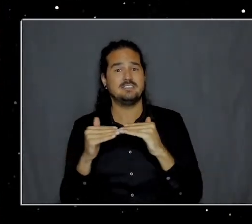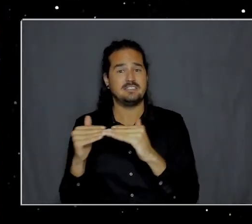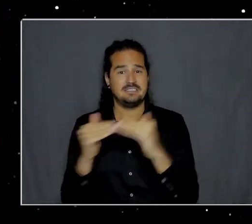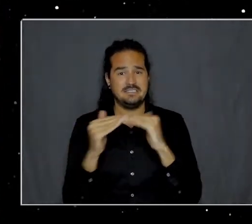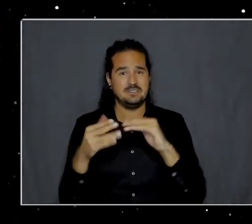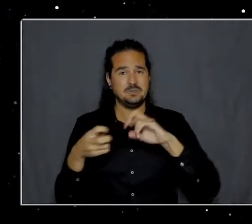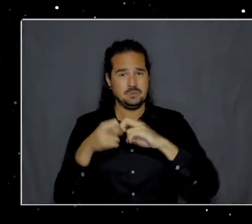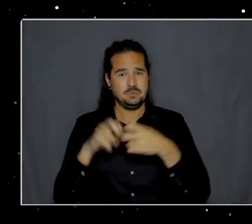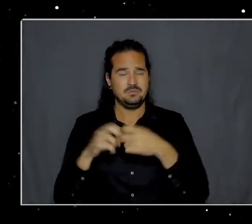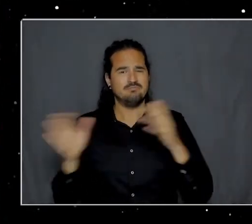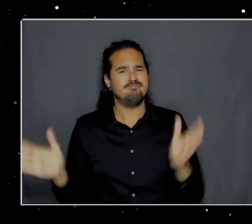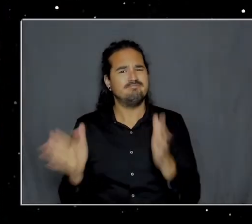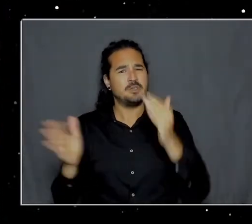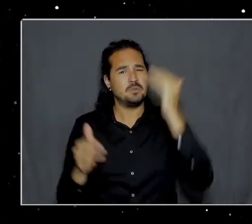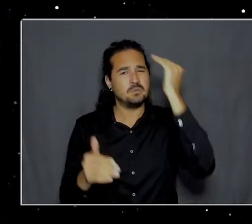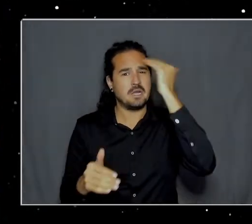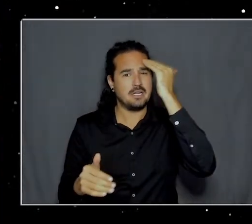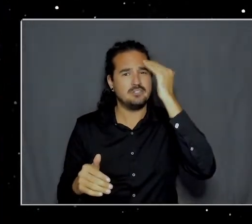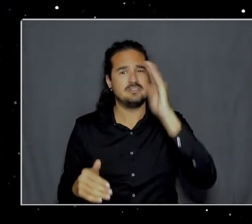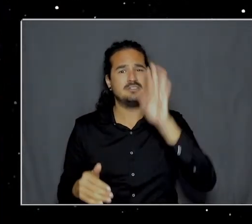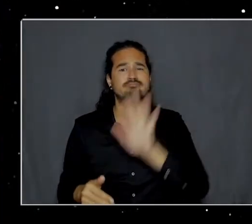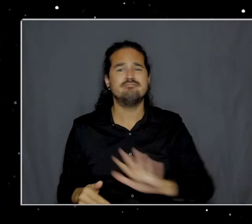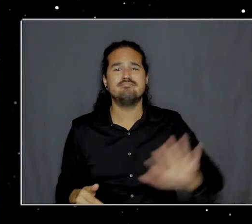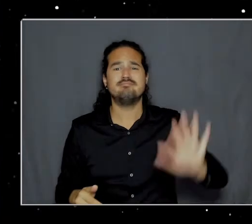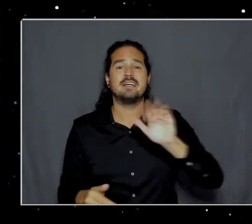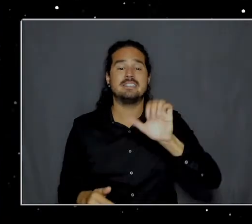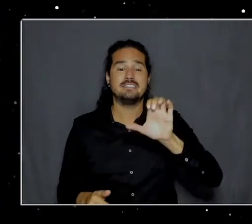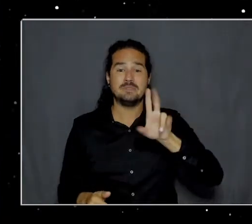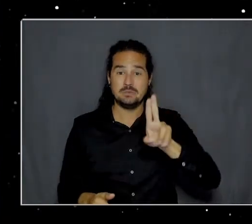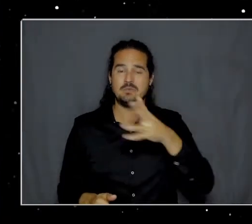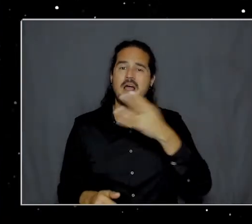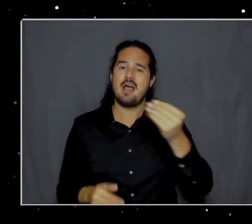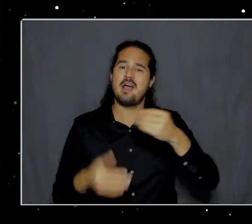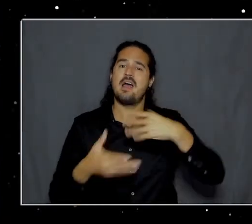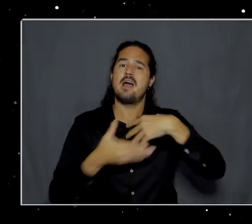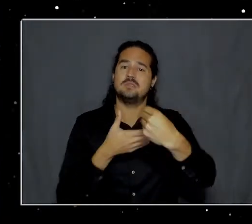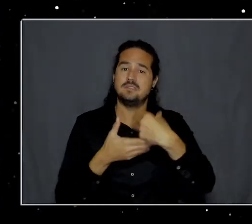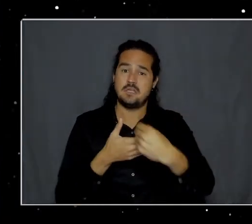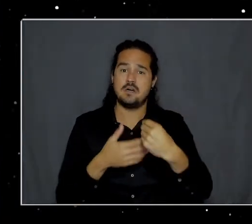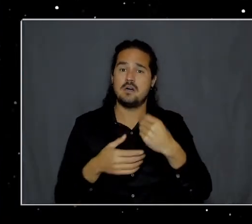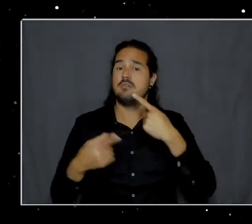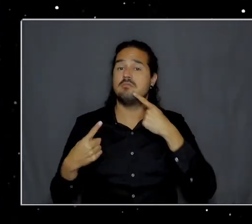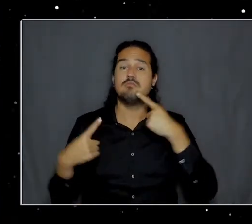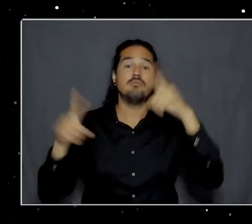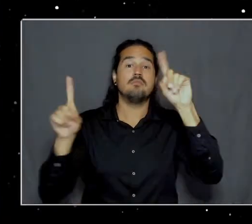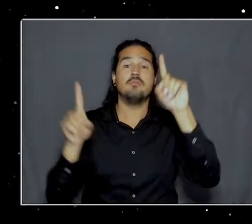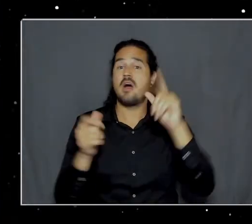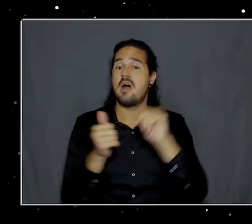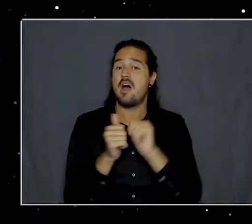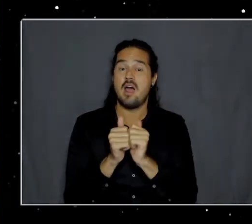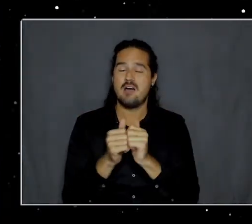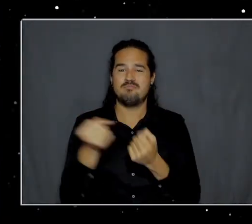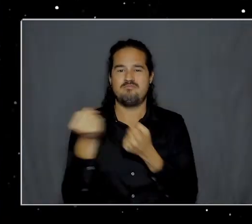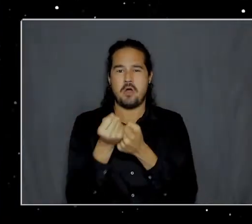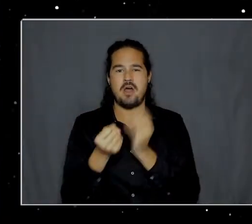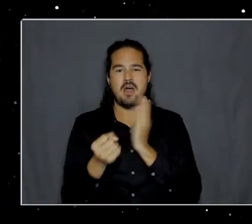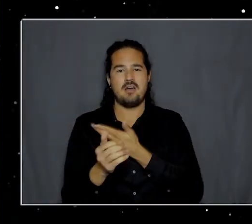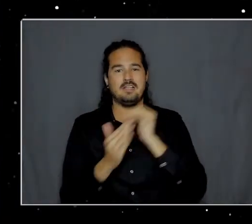INCREASED AWARENESS, BOTH INSIDE AND OUTSIDE THE ACLU. A LOT OF THIS WORK WAS MADE